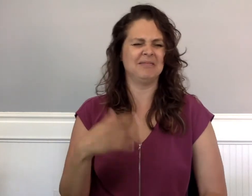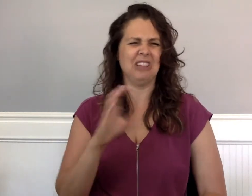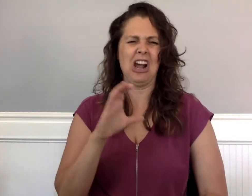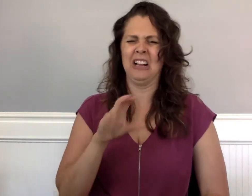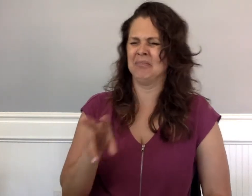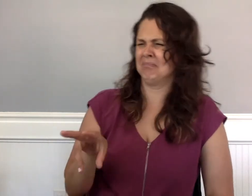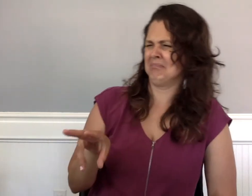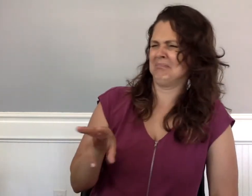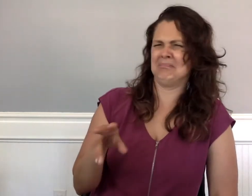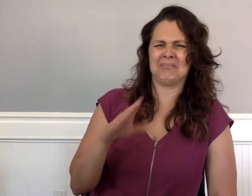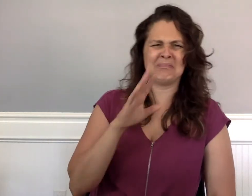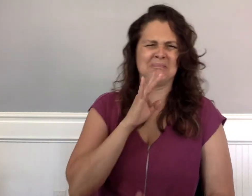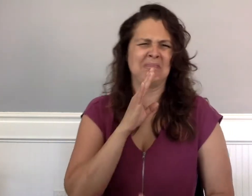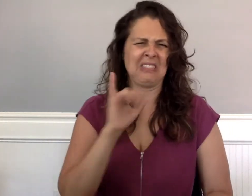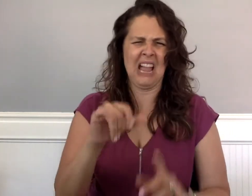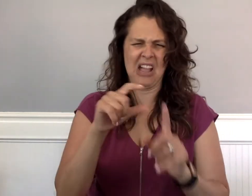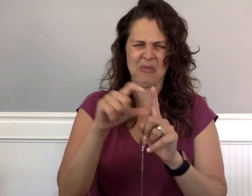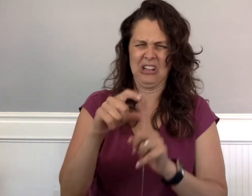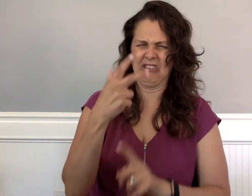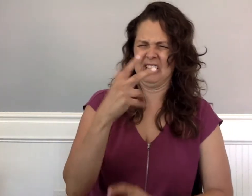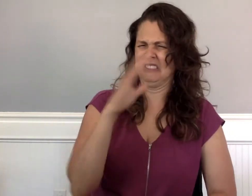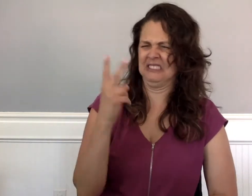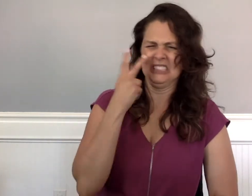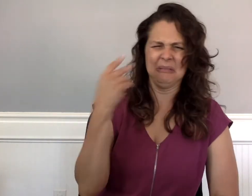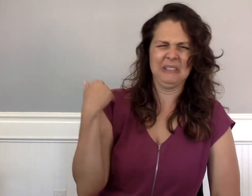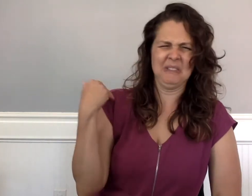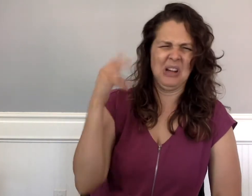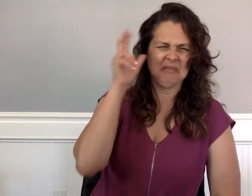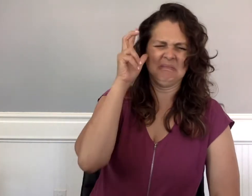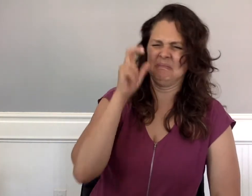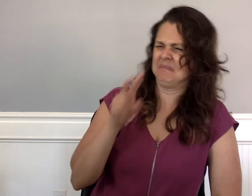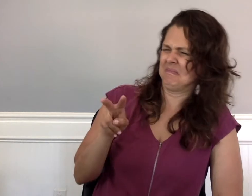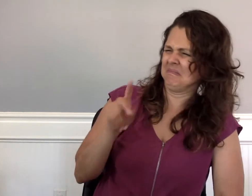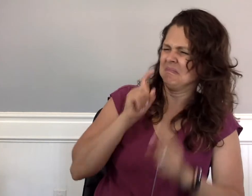Ixnay ethay ondolagay? Charlie never heard these words before.